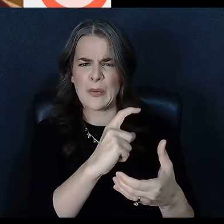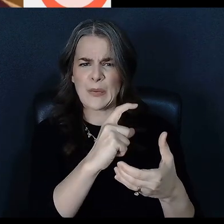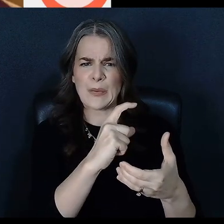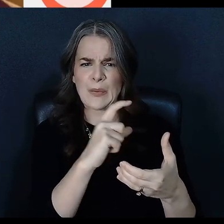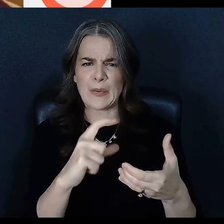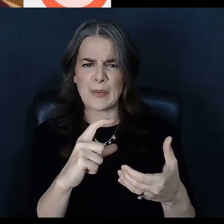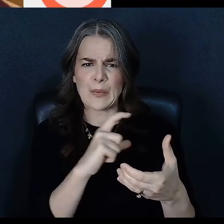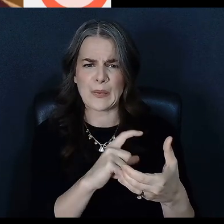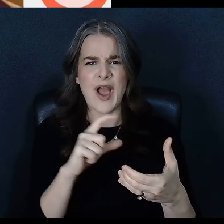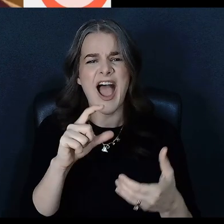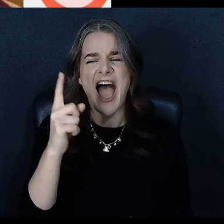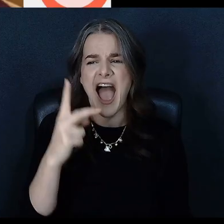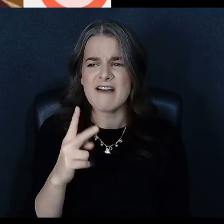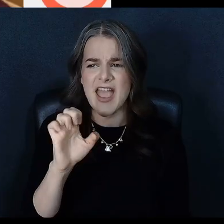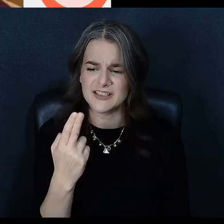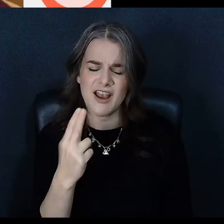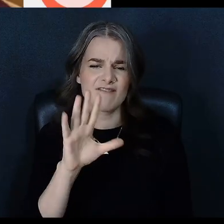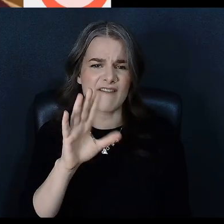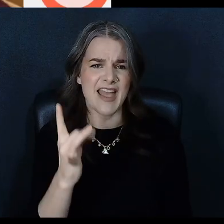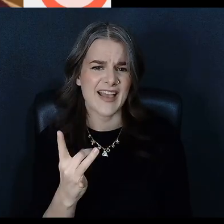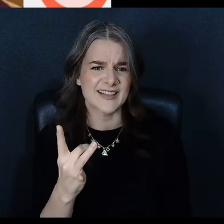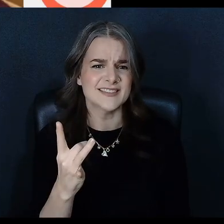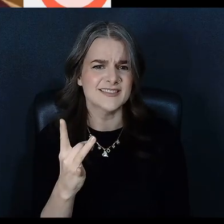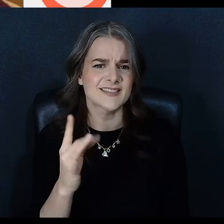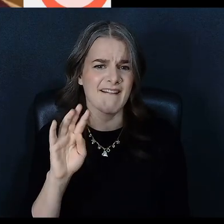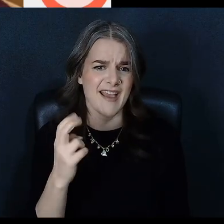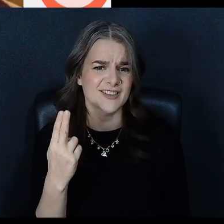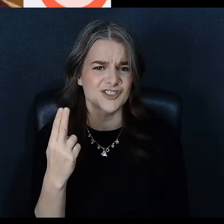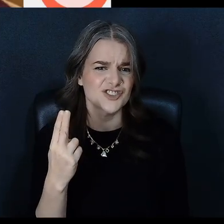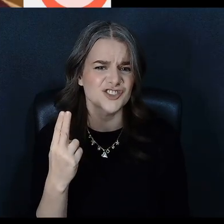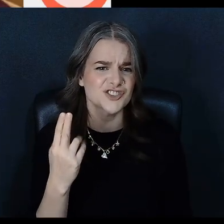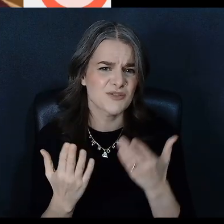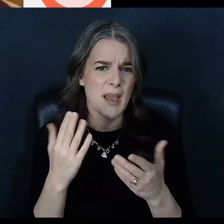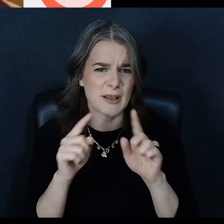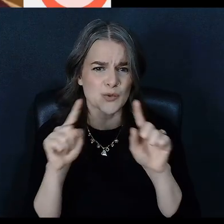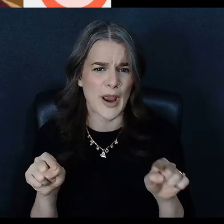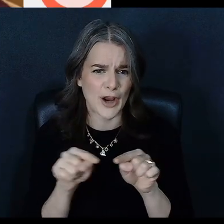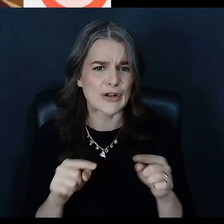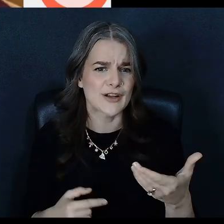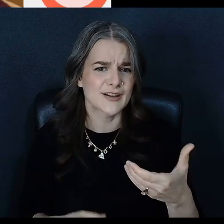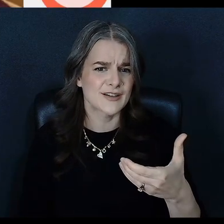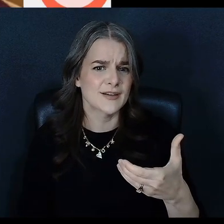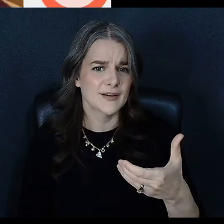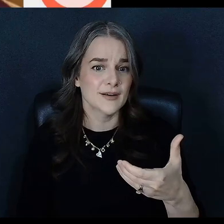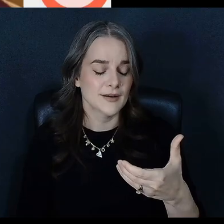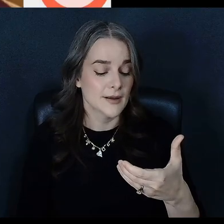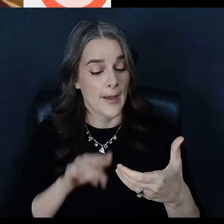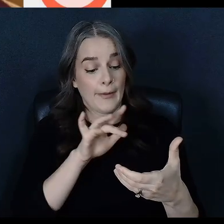5/8 of an inch square, or something like that. You might be able to do that. But think about when you get in an app. How many times do you get in an app,